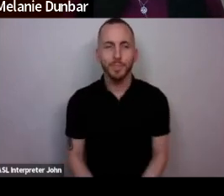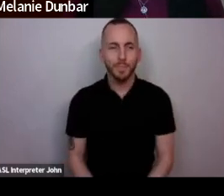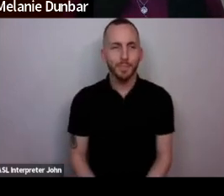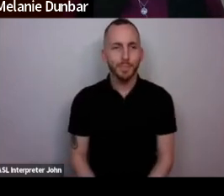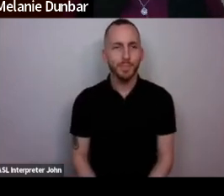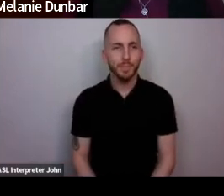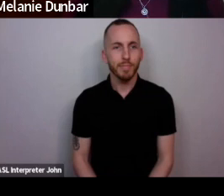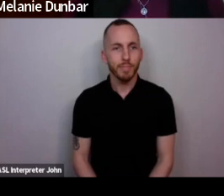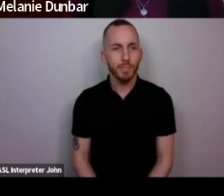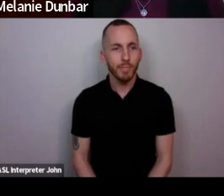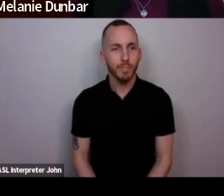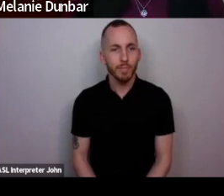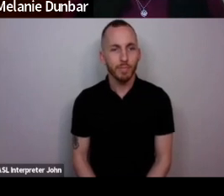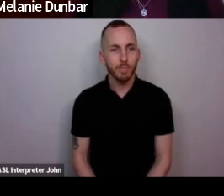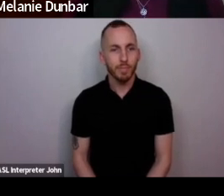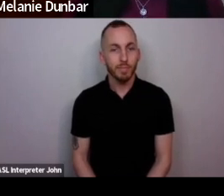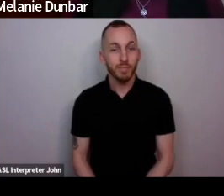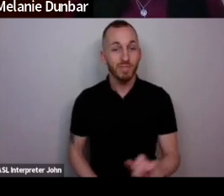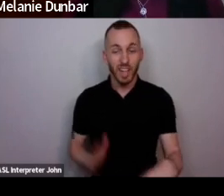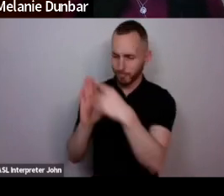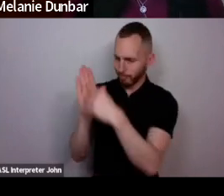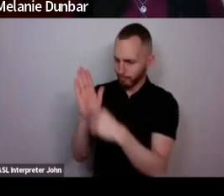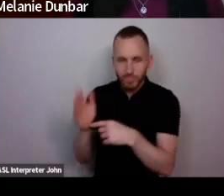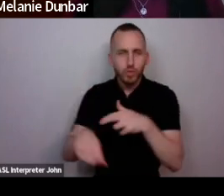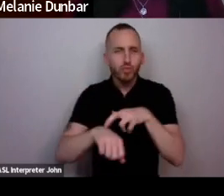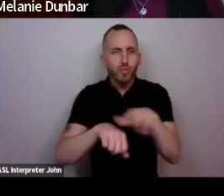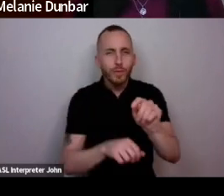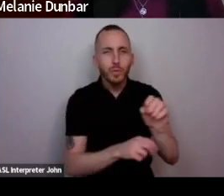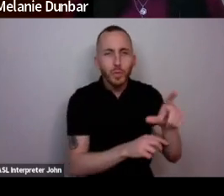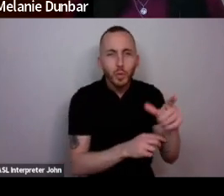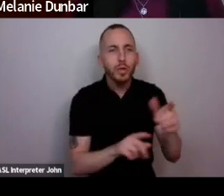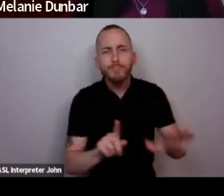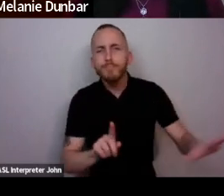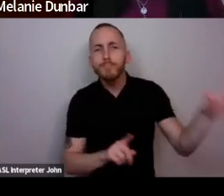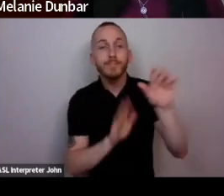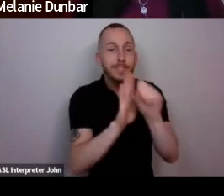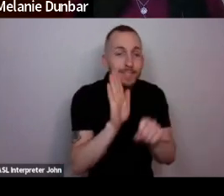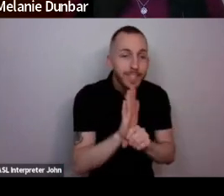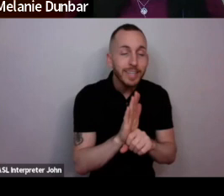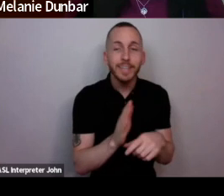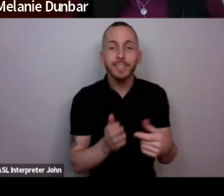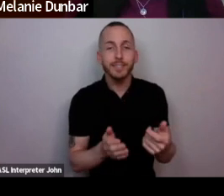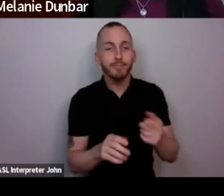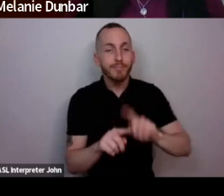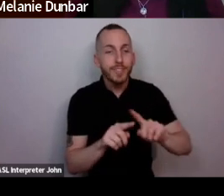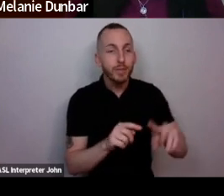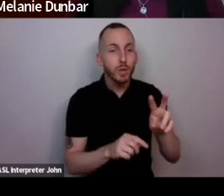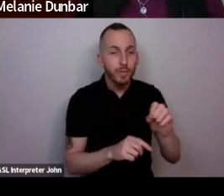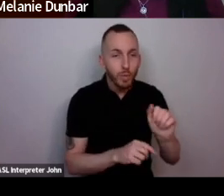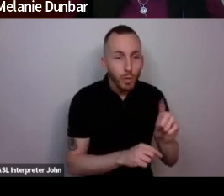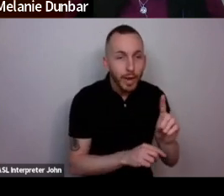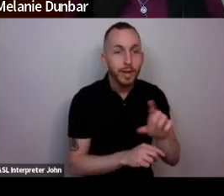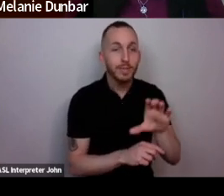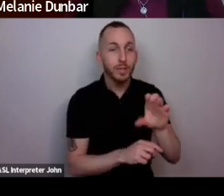They also serve as a reference tool for state and territorial VOADs, COADs, and other organizations